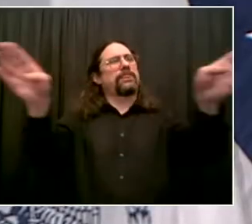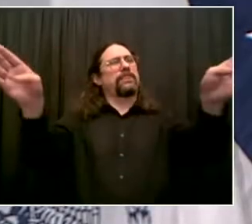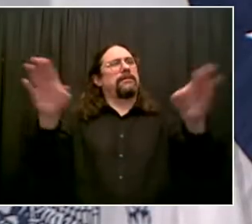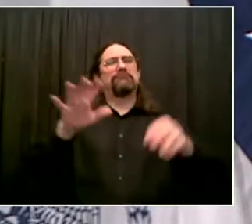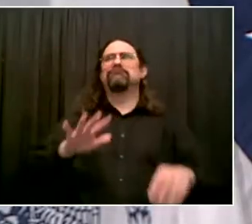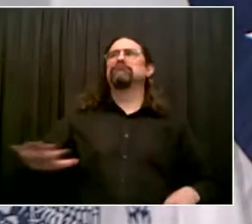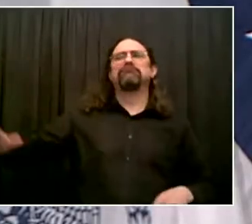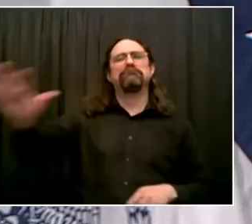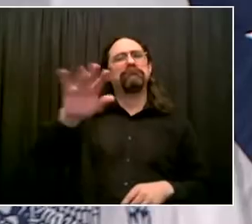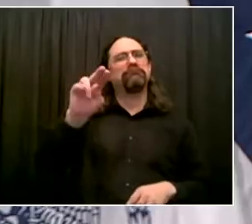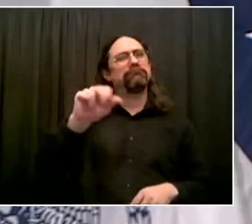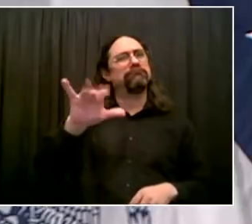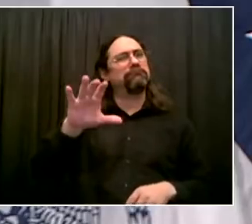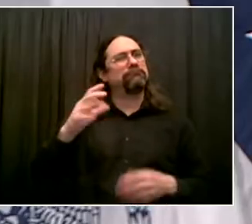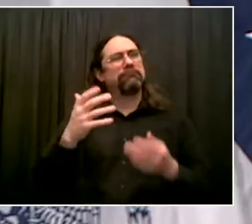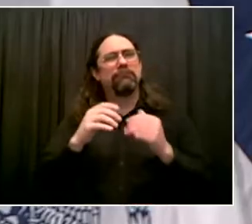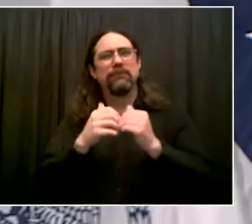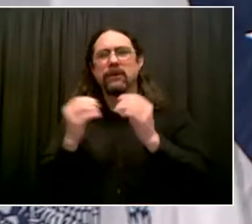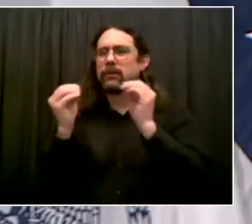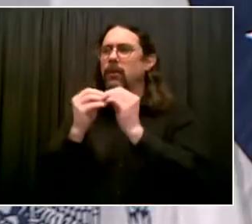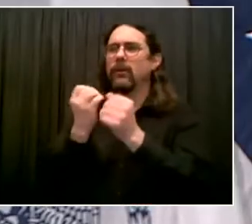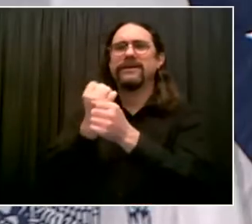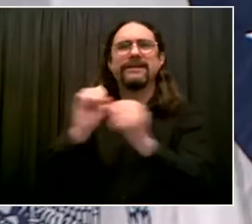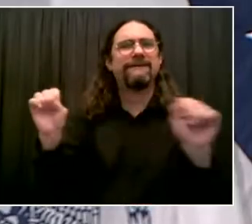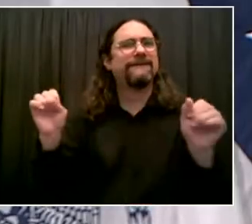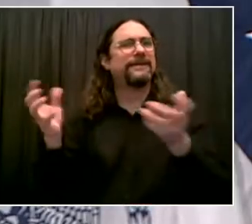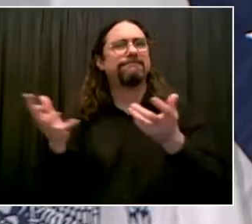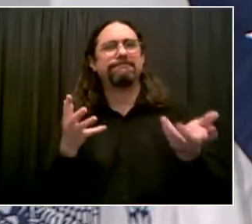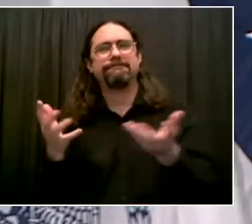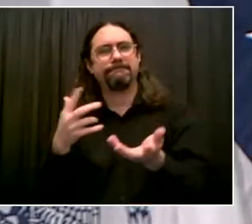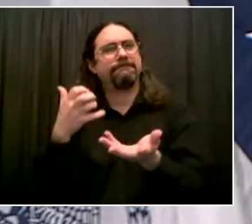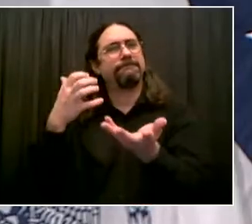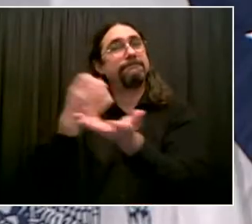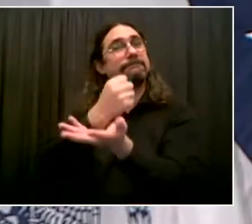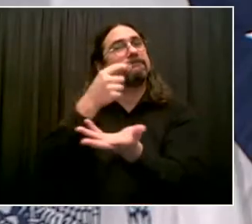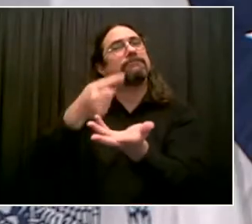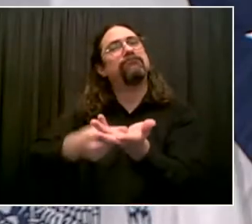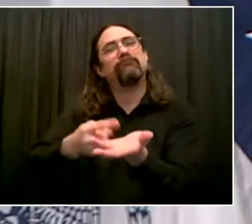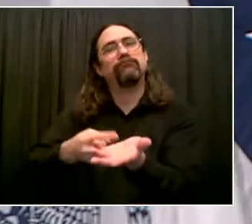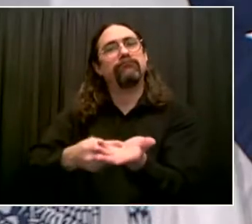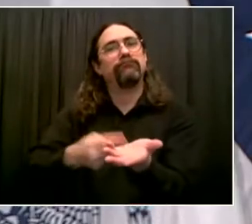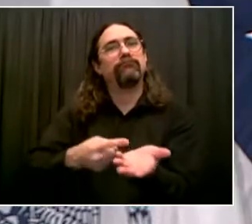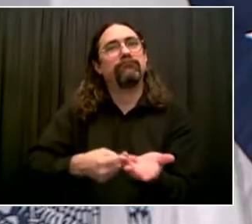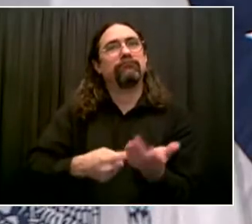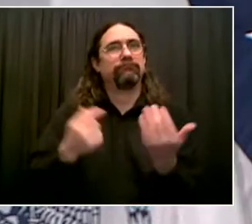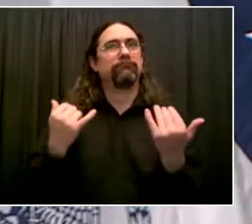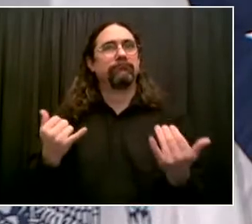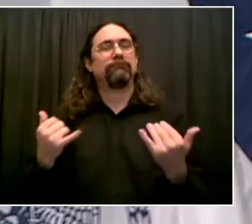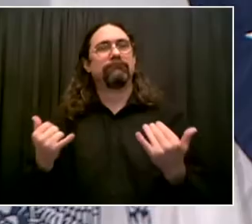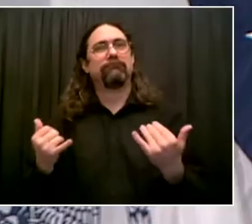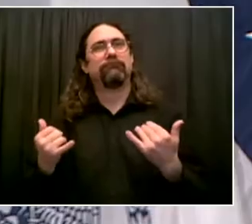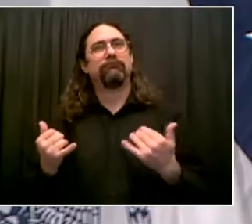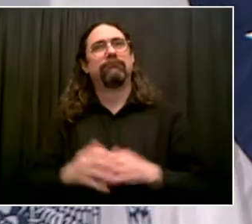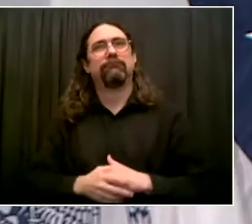AND WHAT WEEE ND TO DO TO KEEP EVERYONE SAFE AS WE MOVE